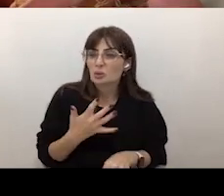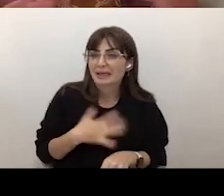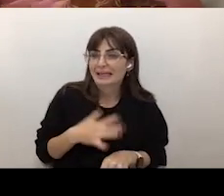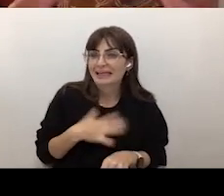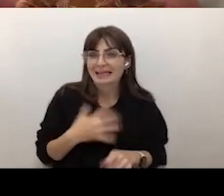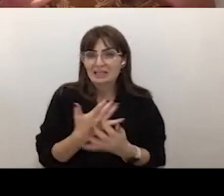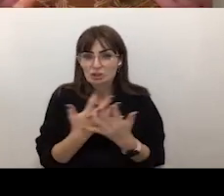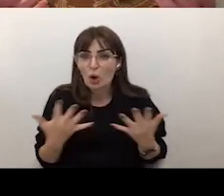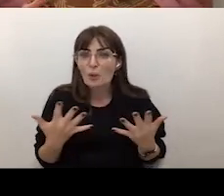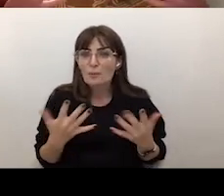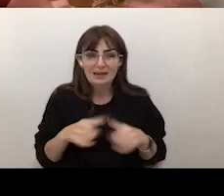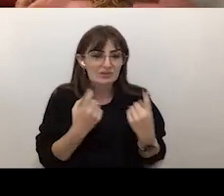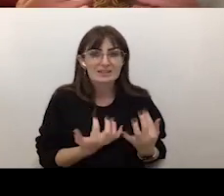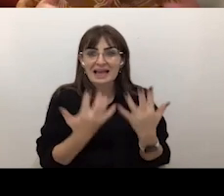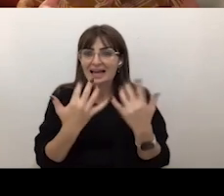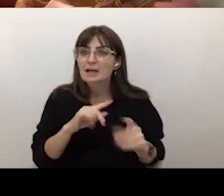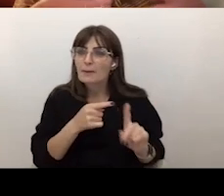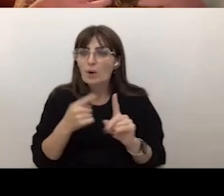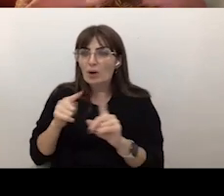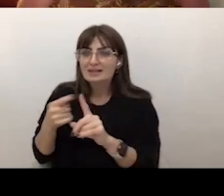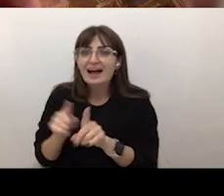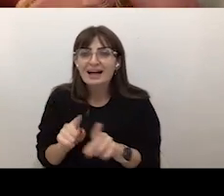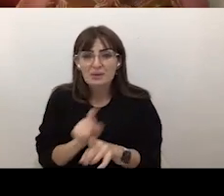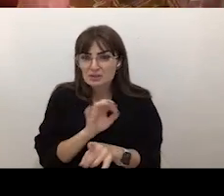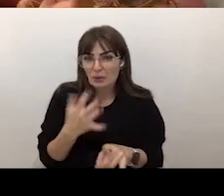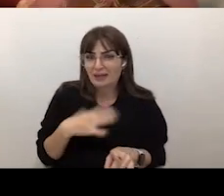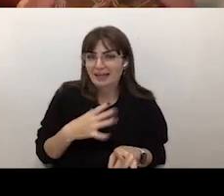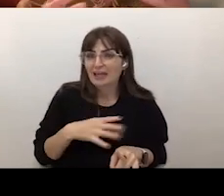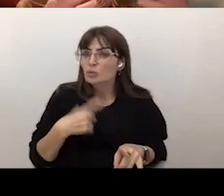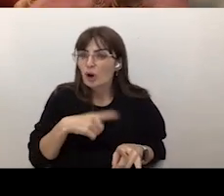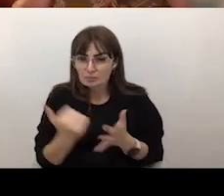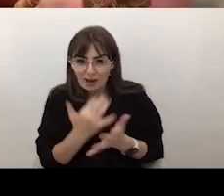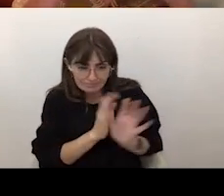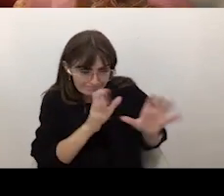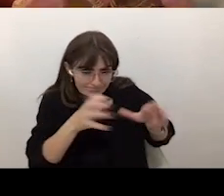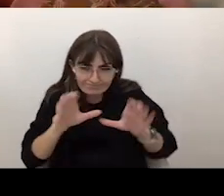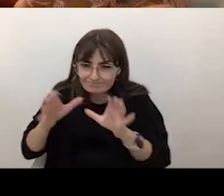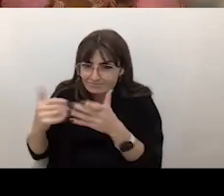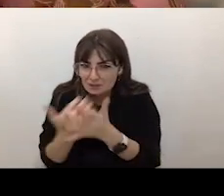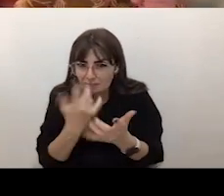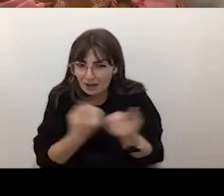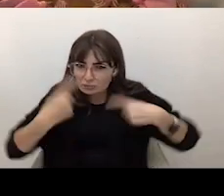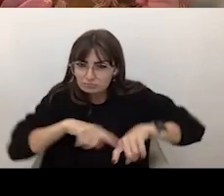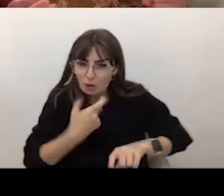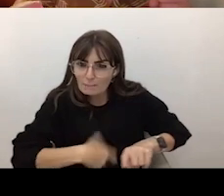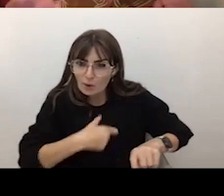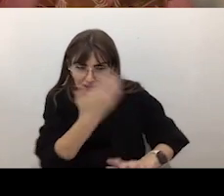many data points to be able to really segment and give someone a very personalised experience.